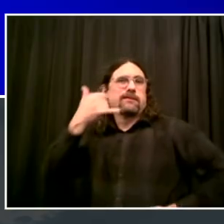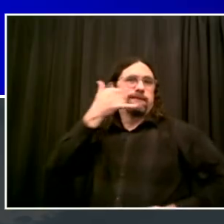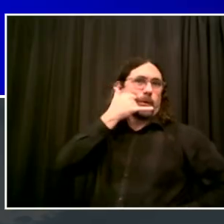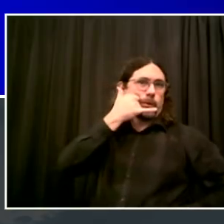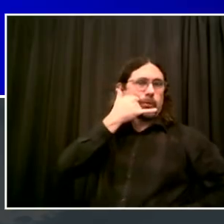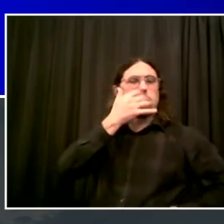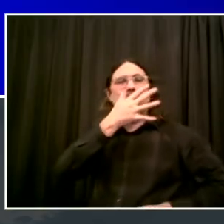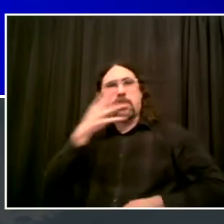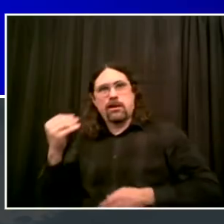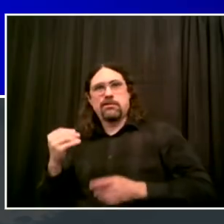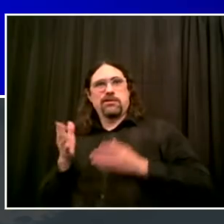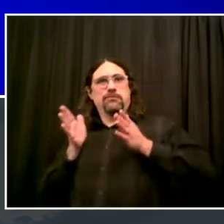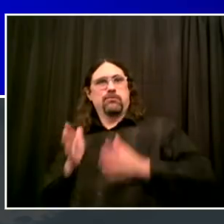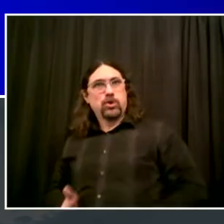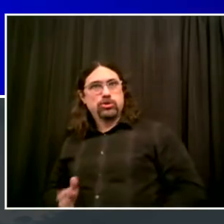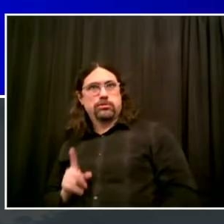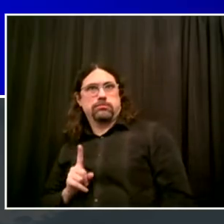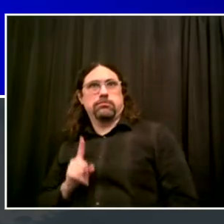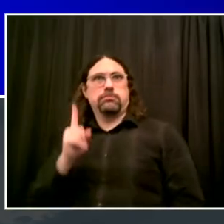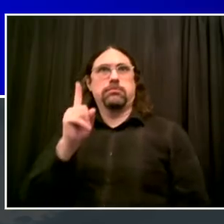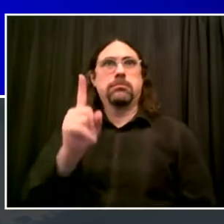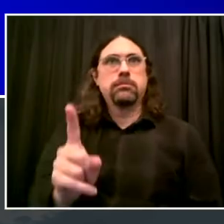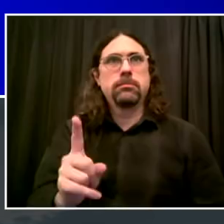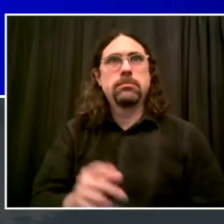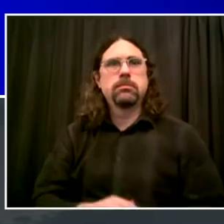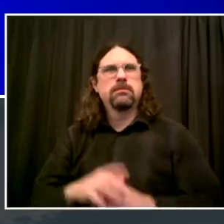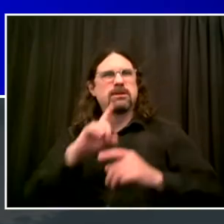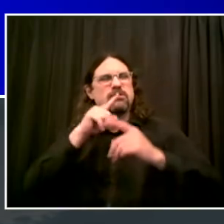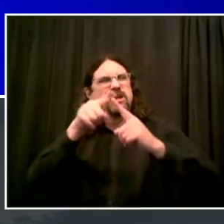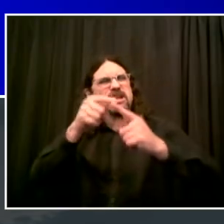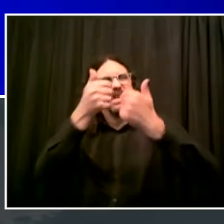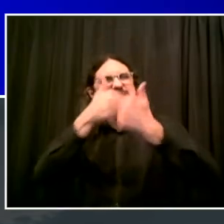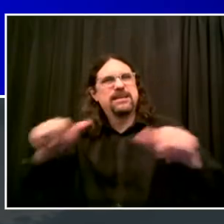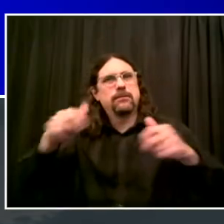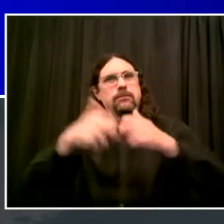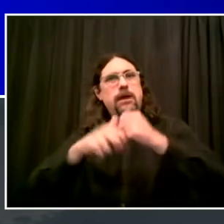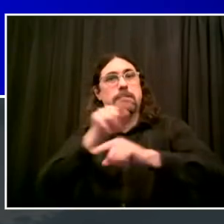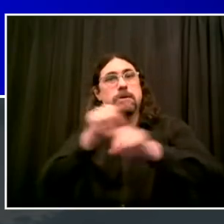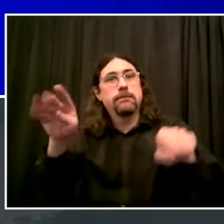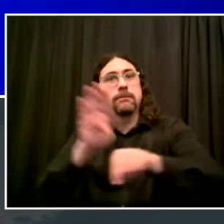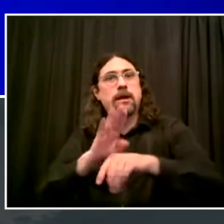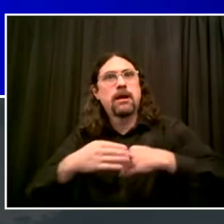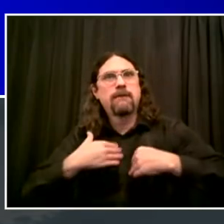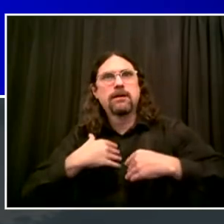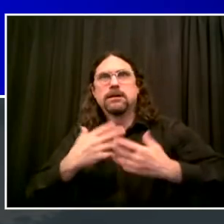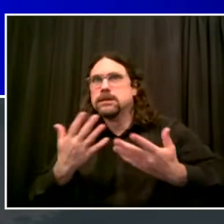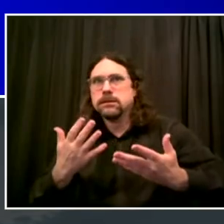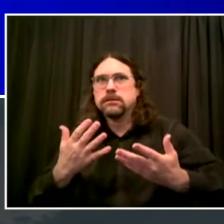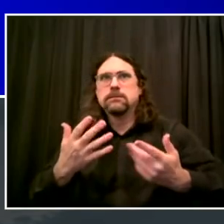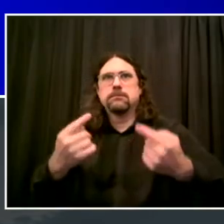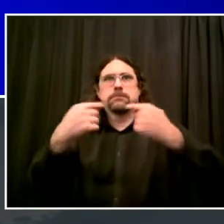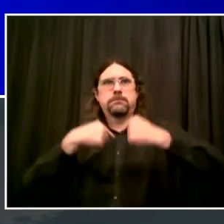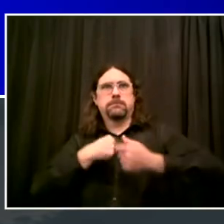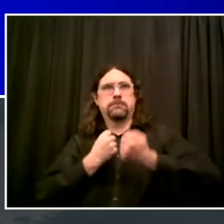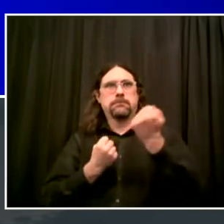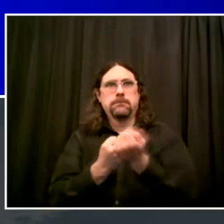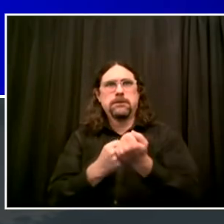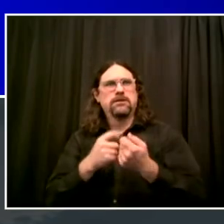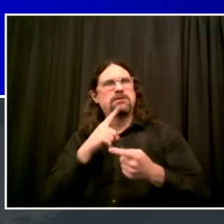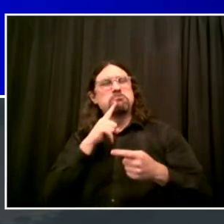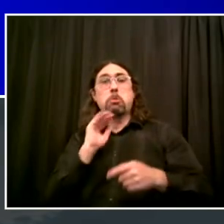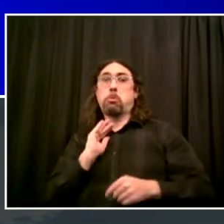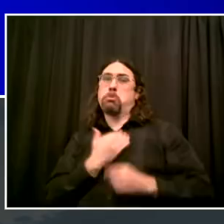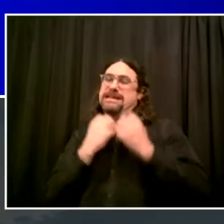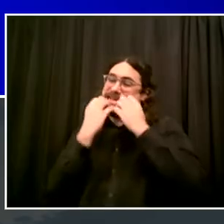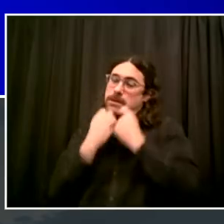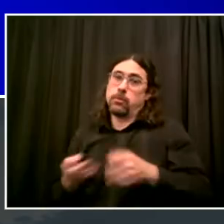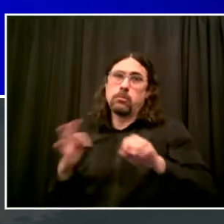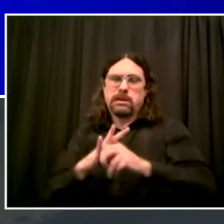O SWE WANT THE